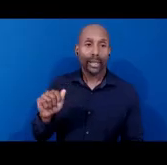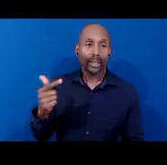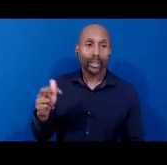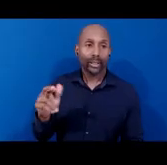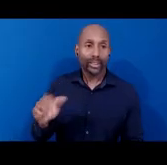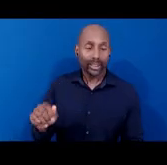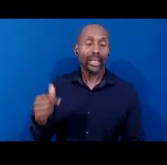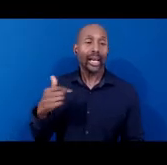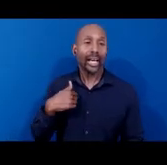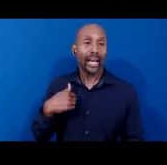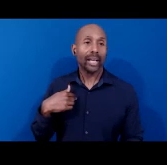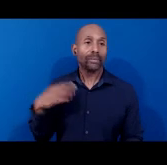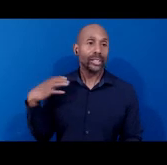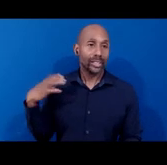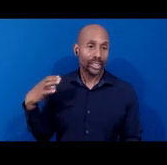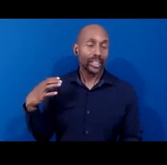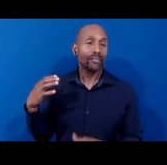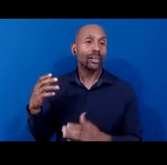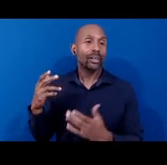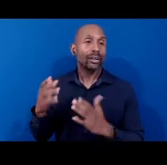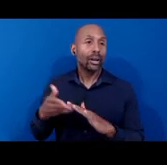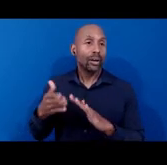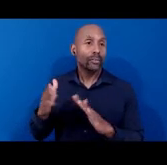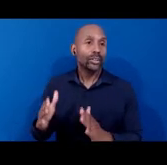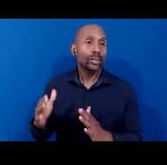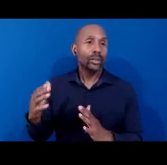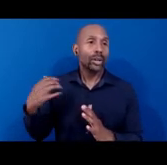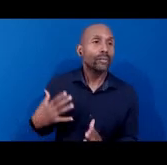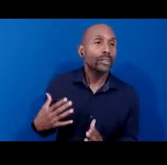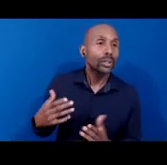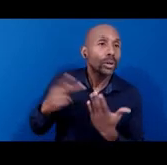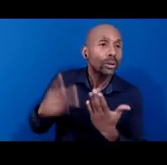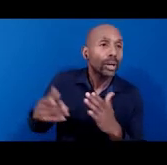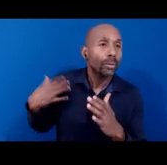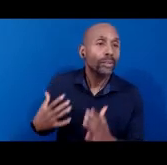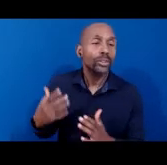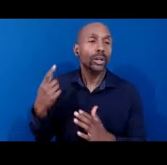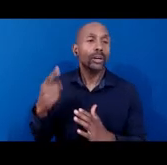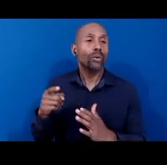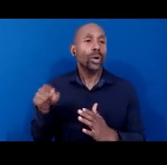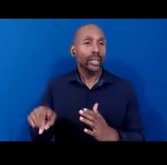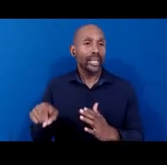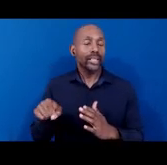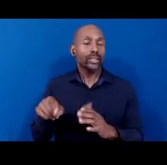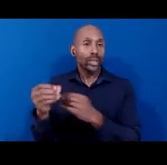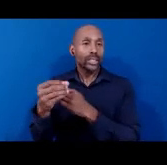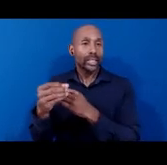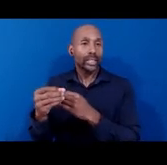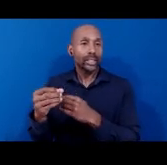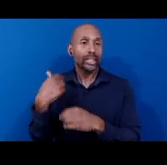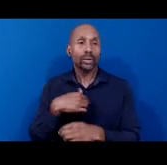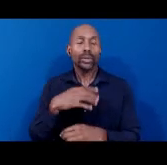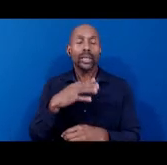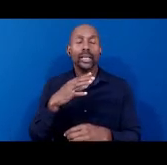Really excited to talk to you about our a tool that we're using with our network and kind of how that tool is